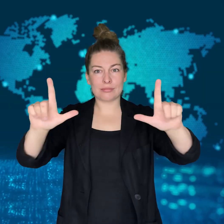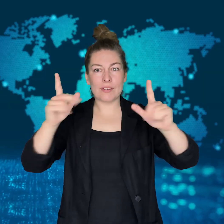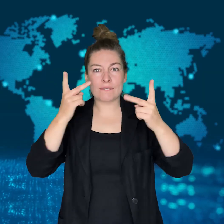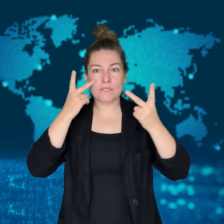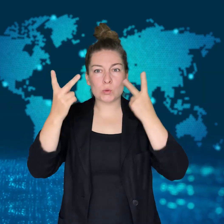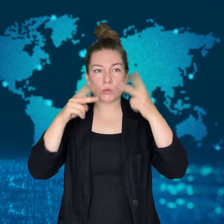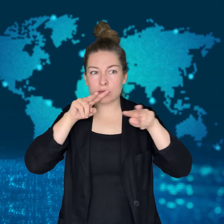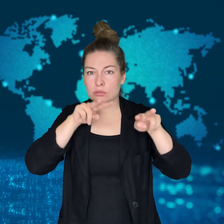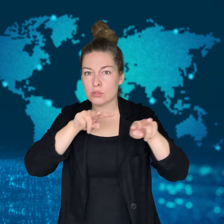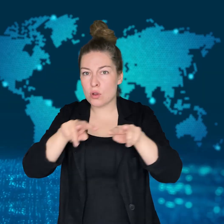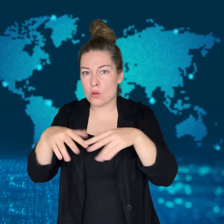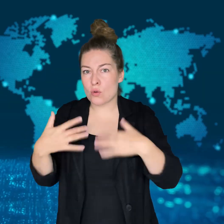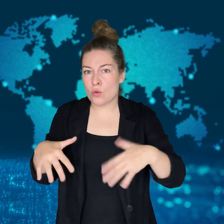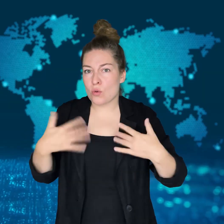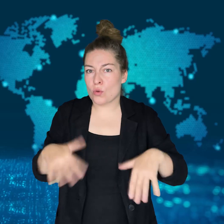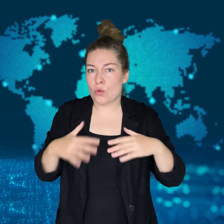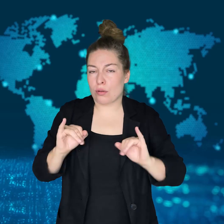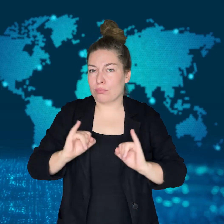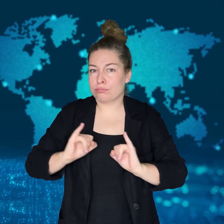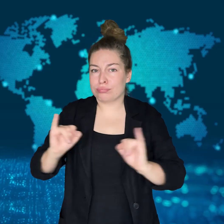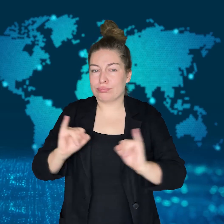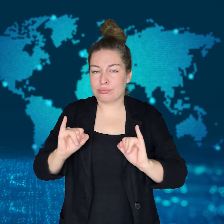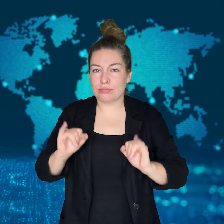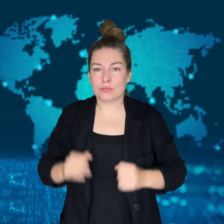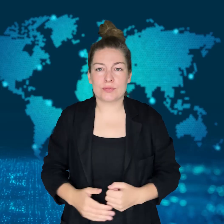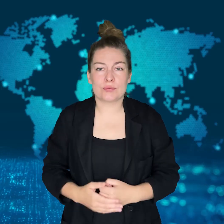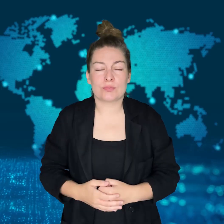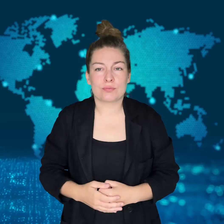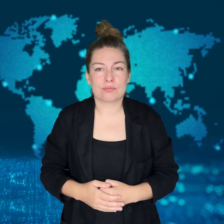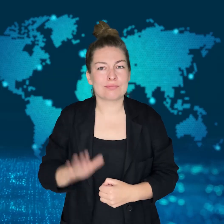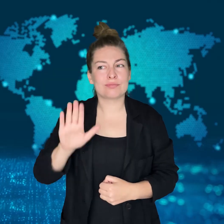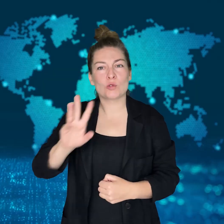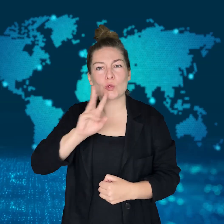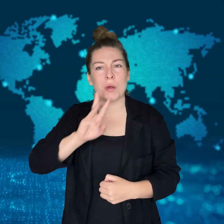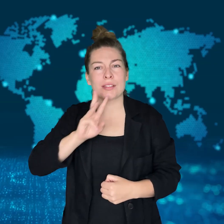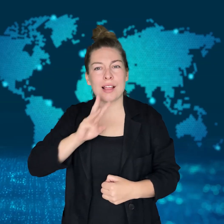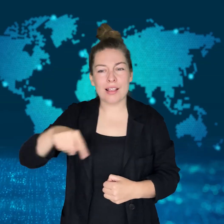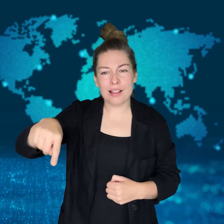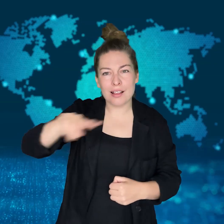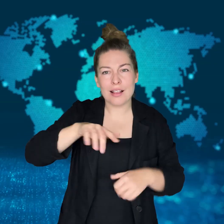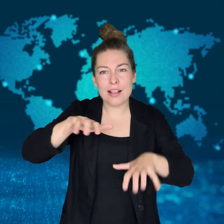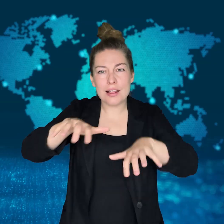Workers have recovered the carcasses from that beach.